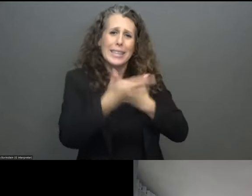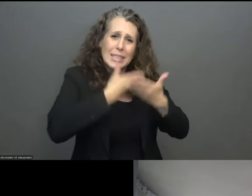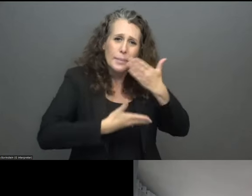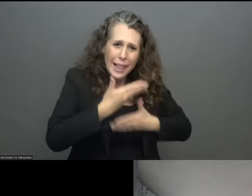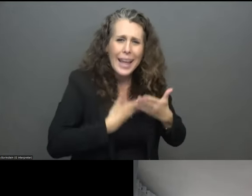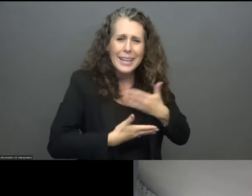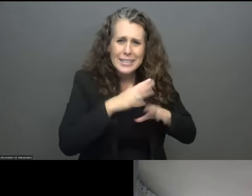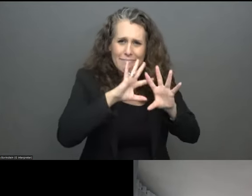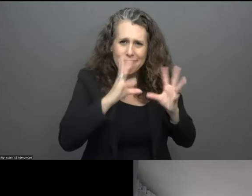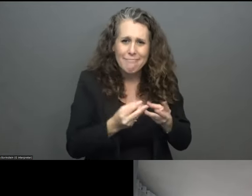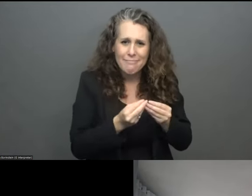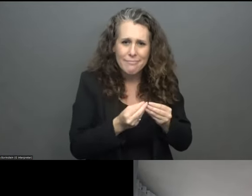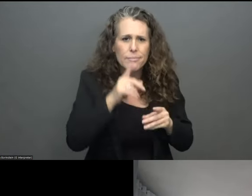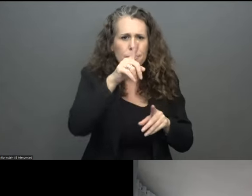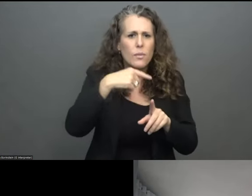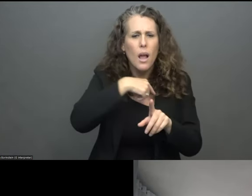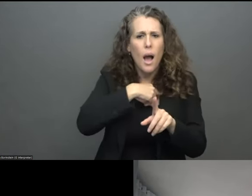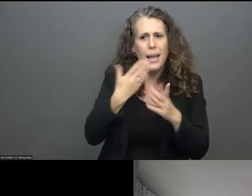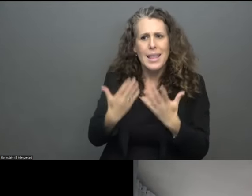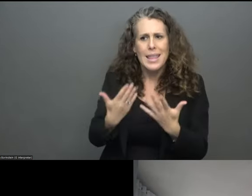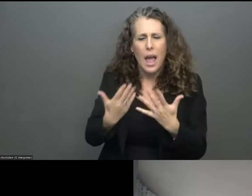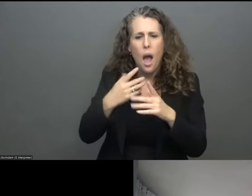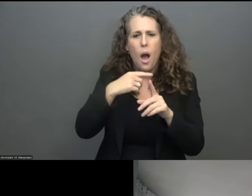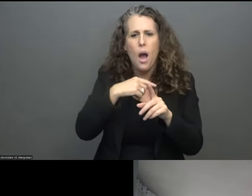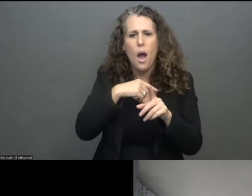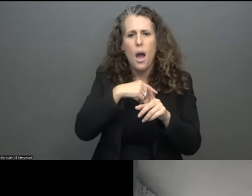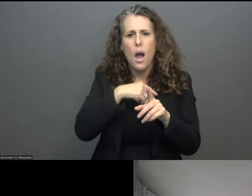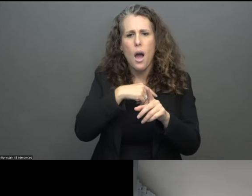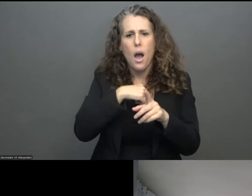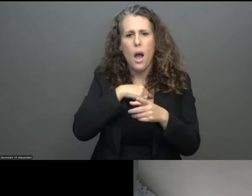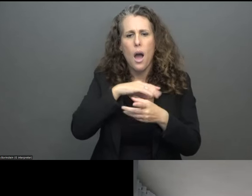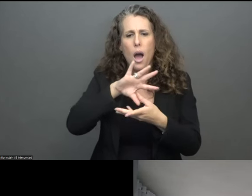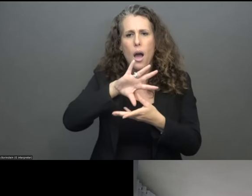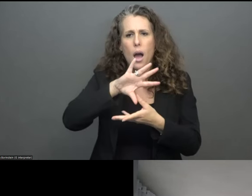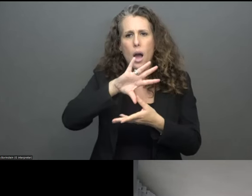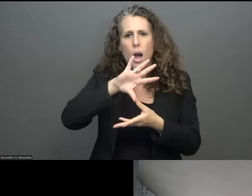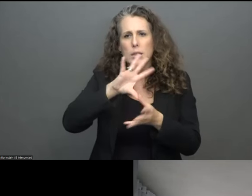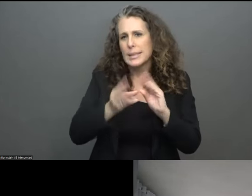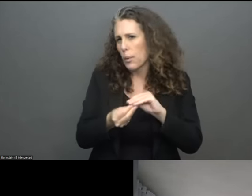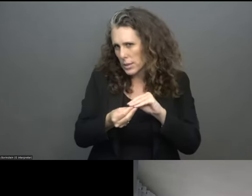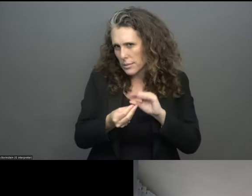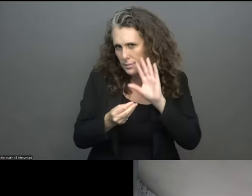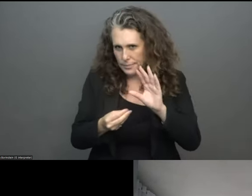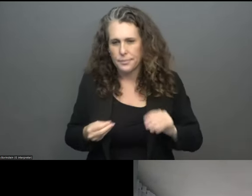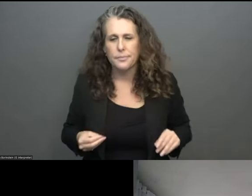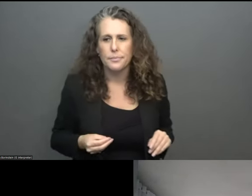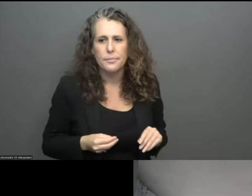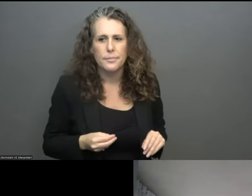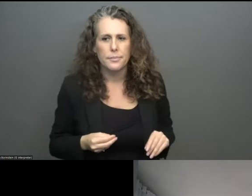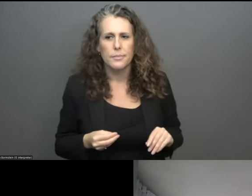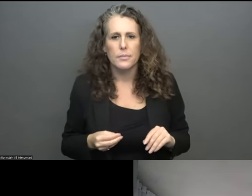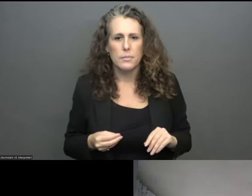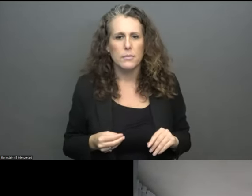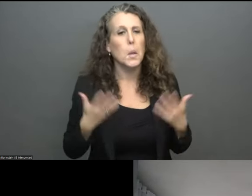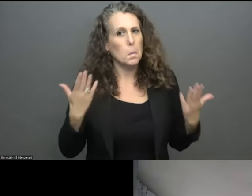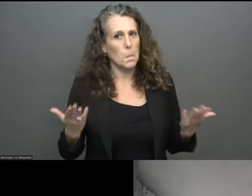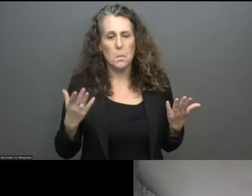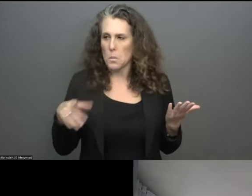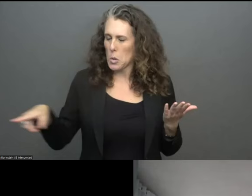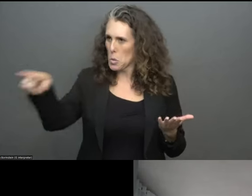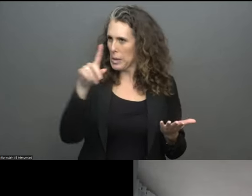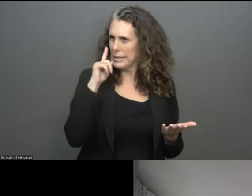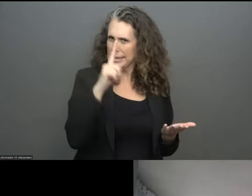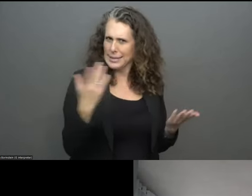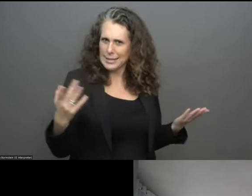14:14:25 I'm just going to summarize for us. So we see how this organization was able to